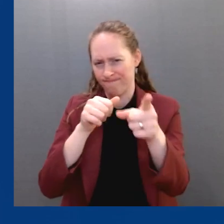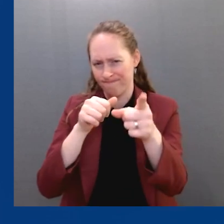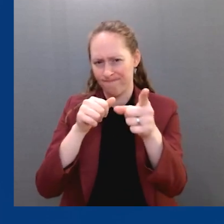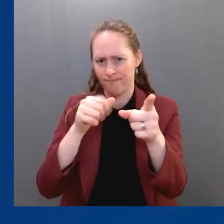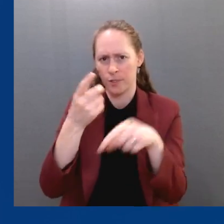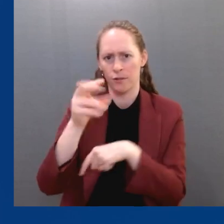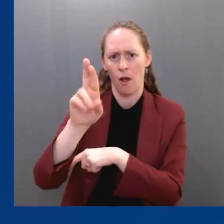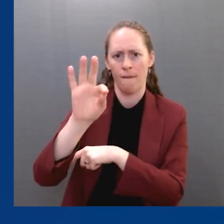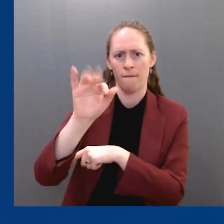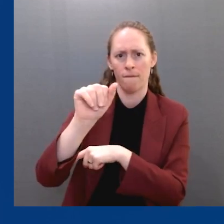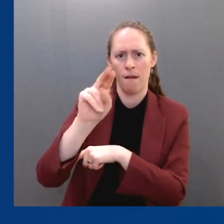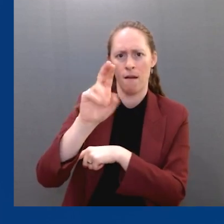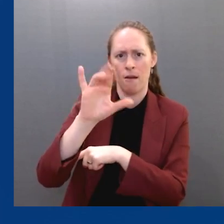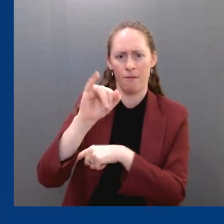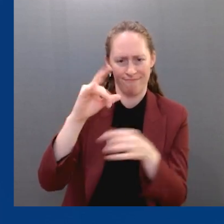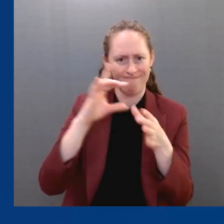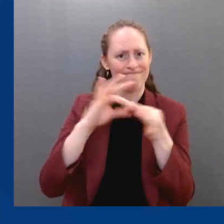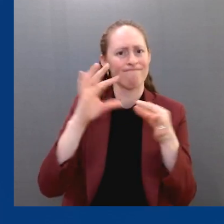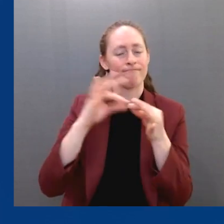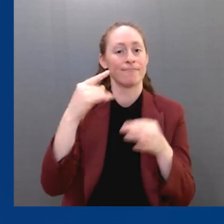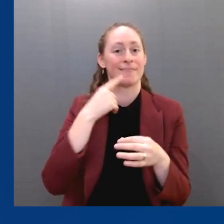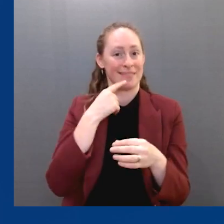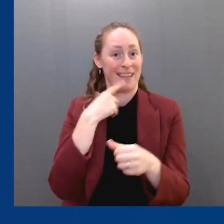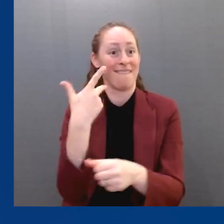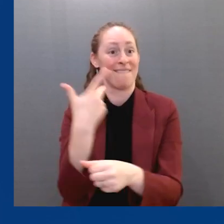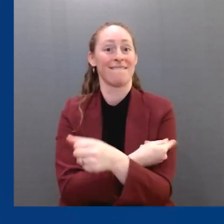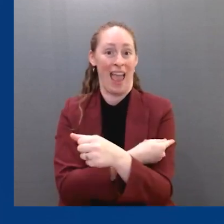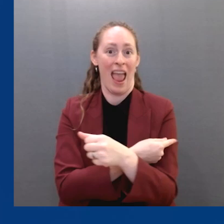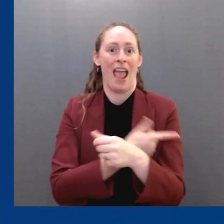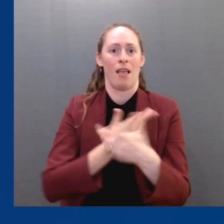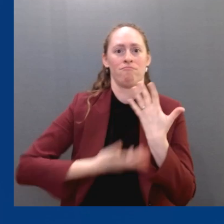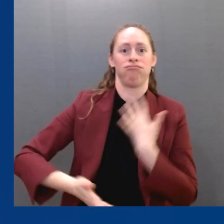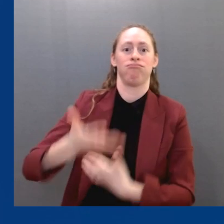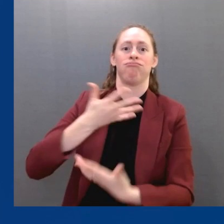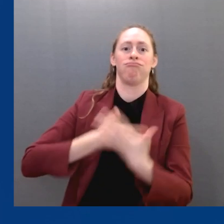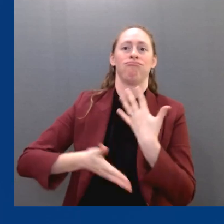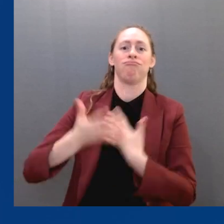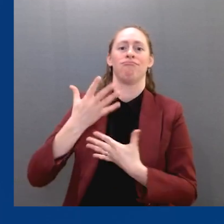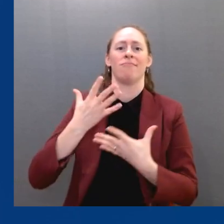that the administration is considering expanding eligibility for fourth shots